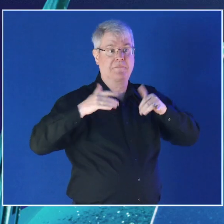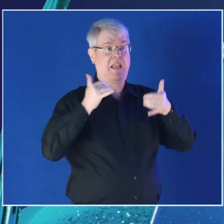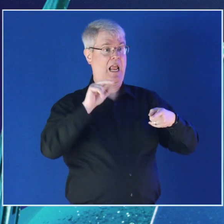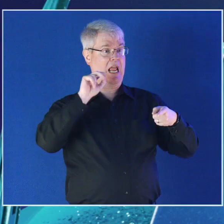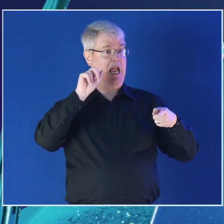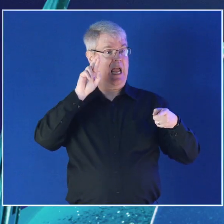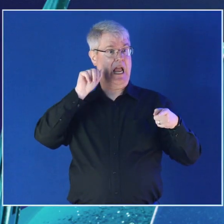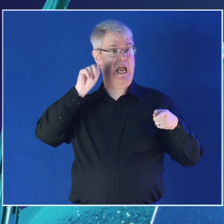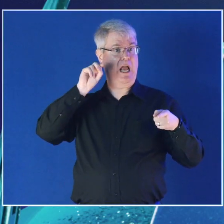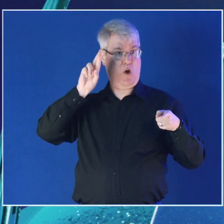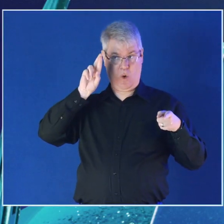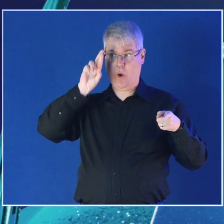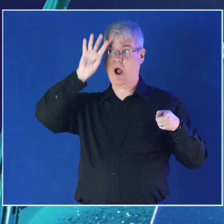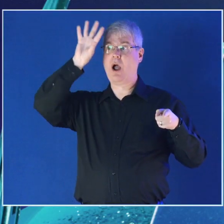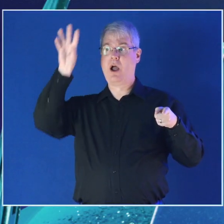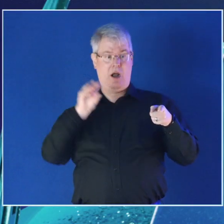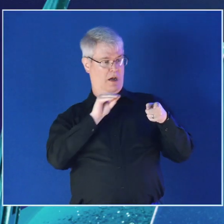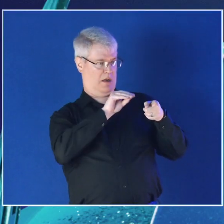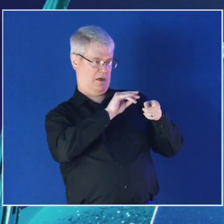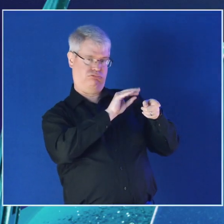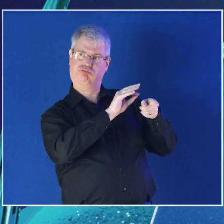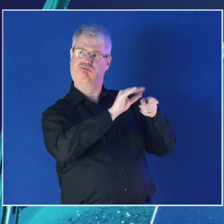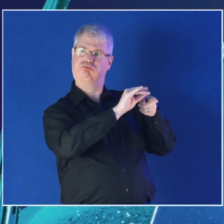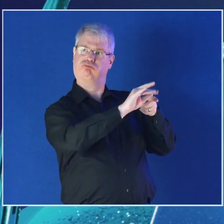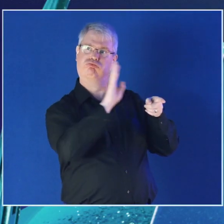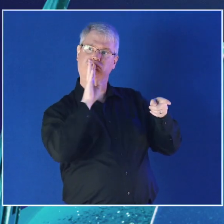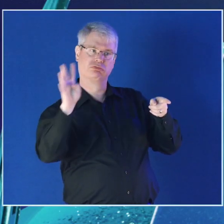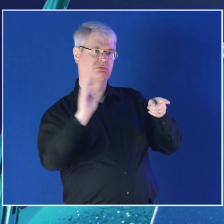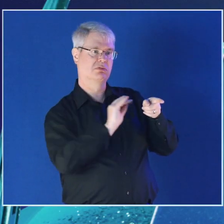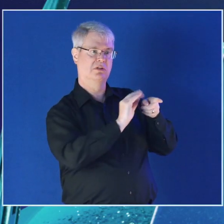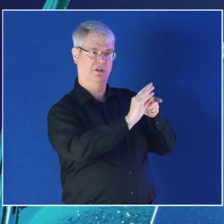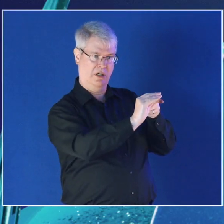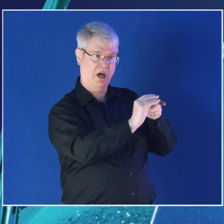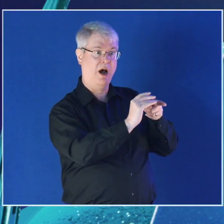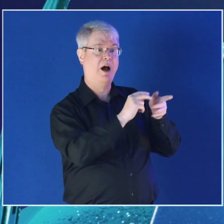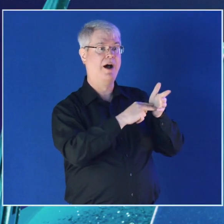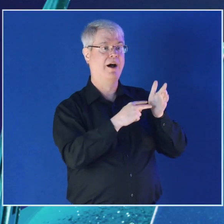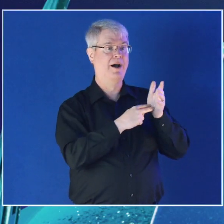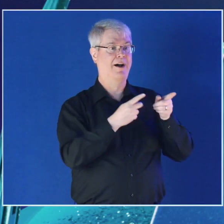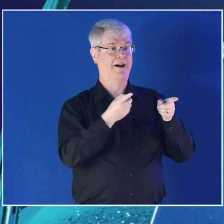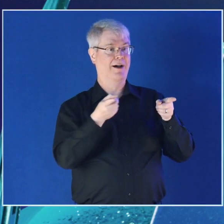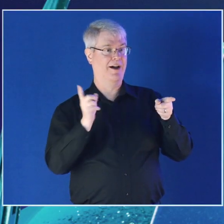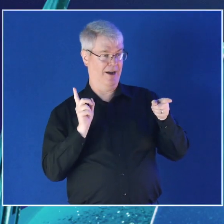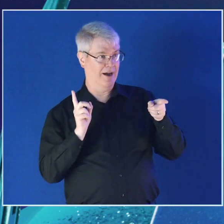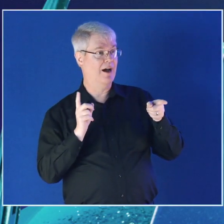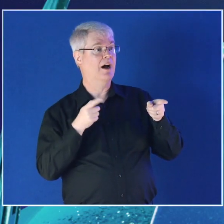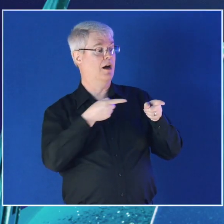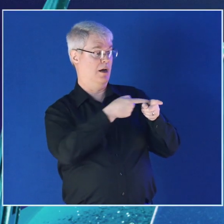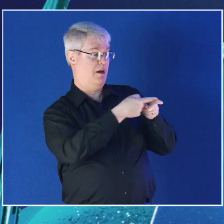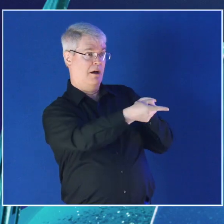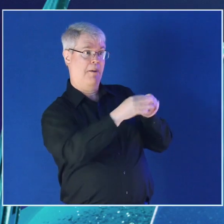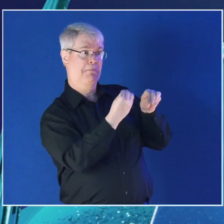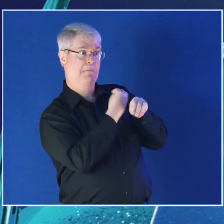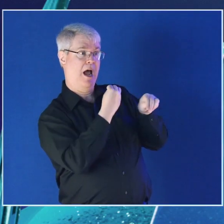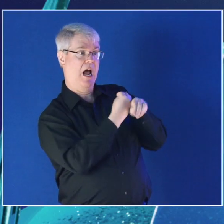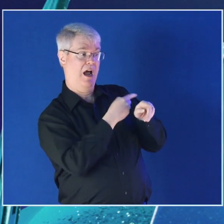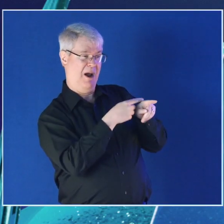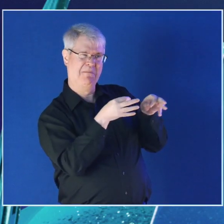for full participation of students to learn STEM education and careers, especially if they cannot rely